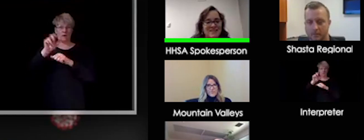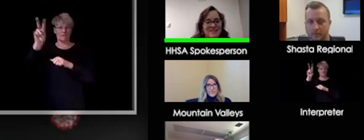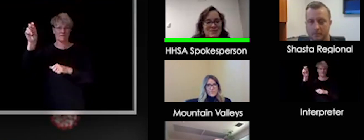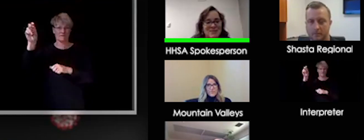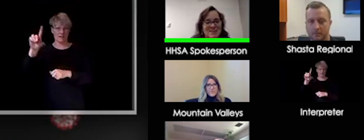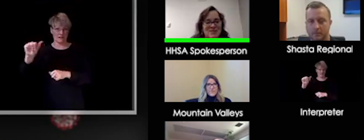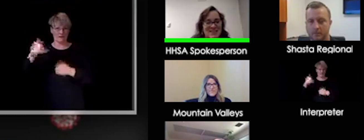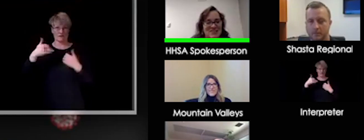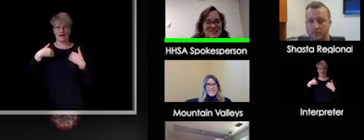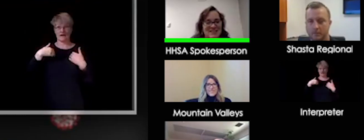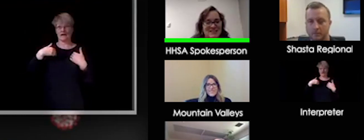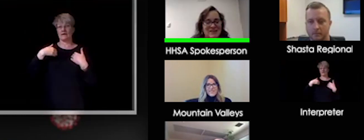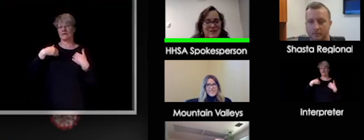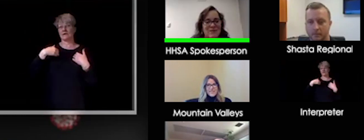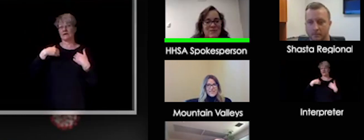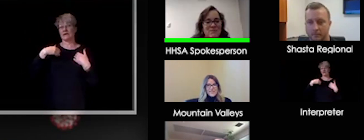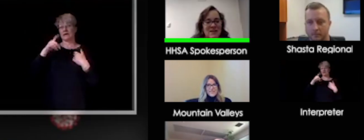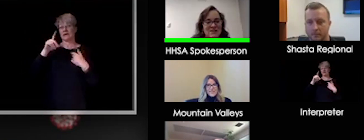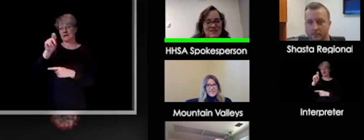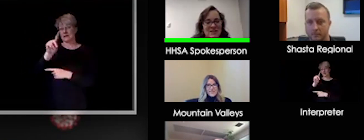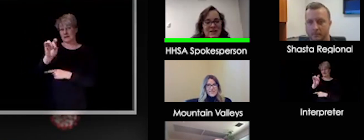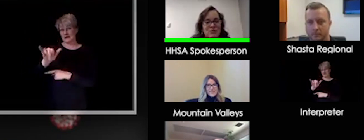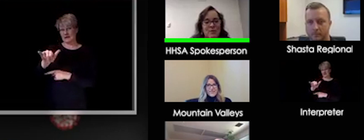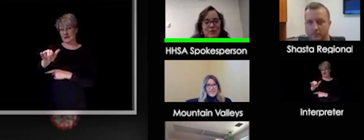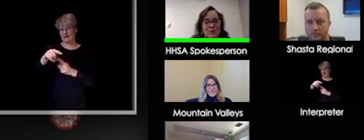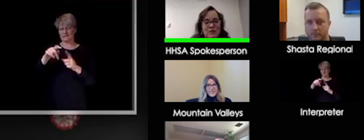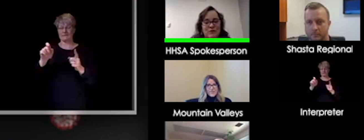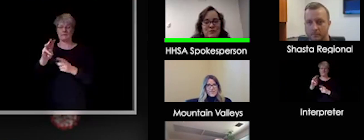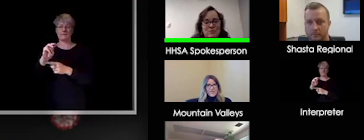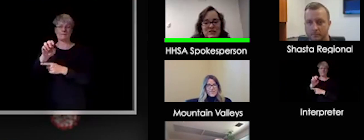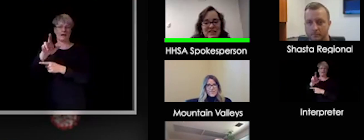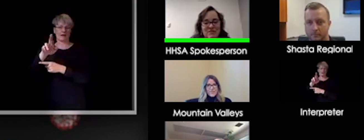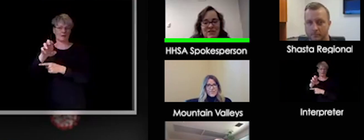we can’t see her, but we can hear her today. She is from Mayers. Robert Folden from Mercy.